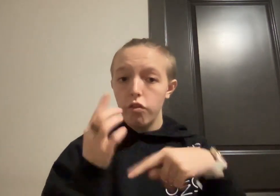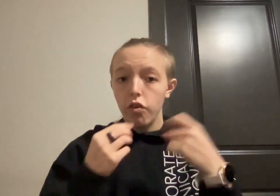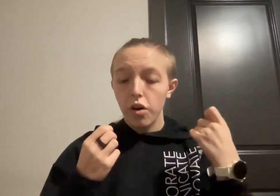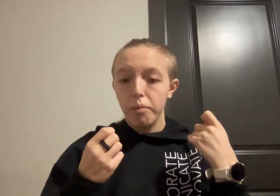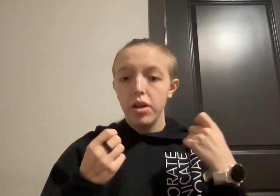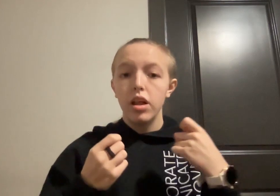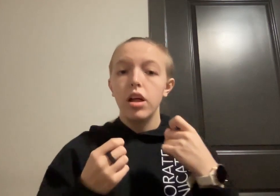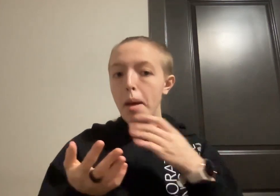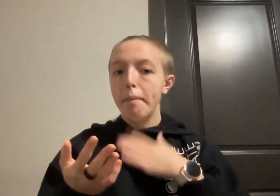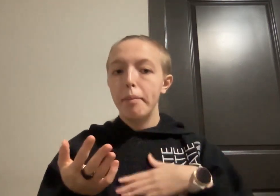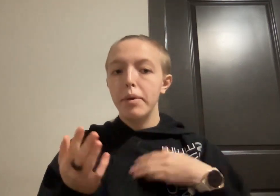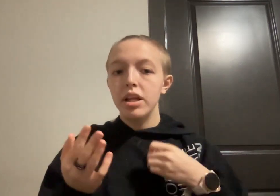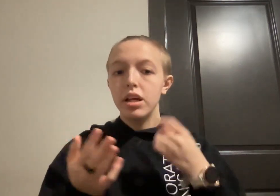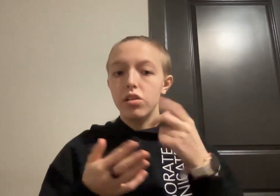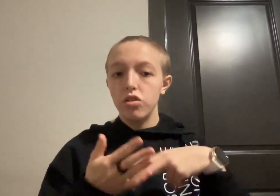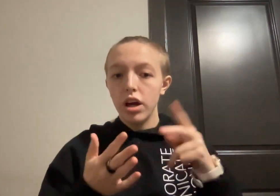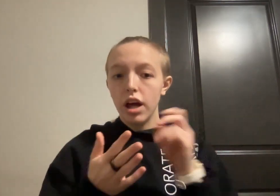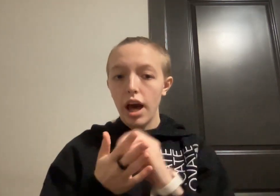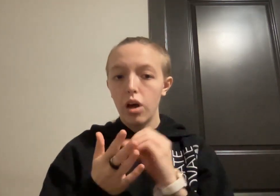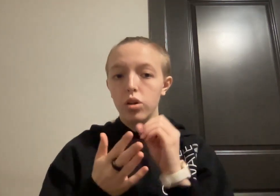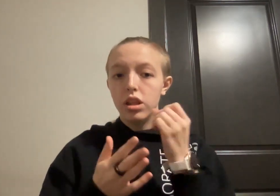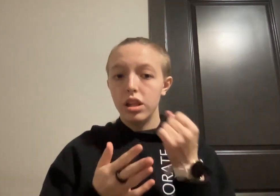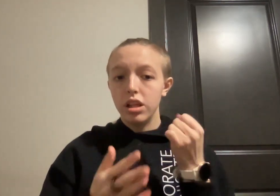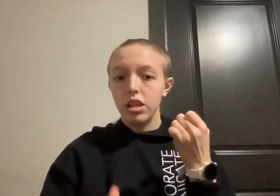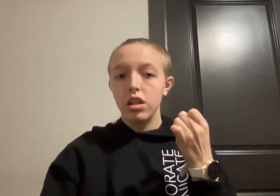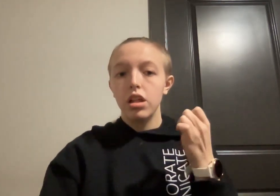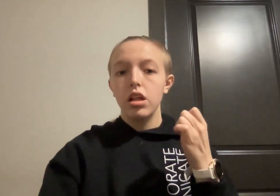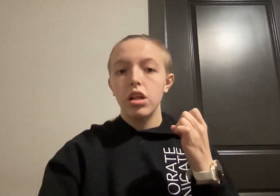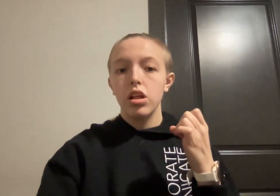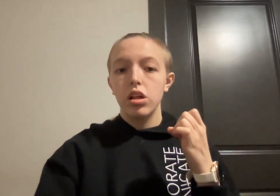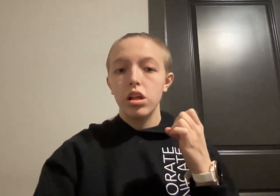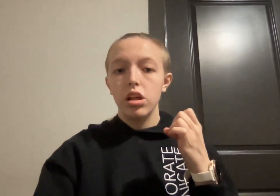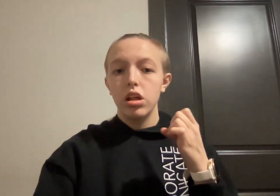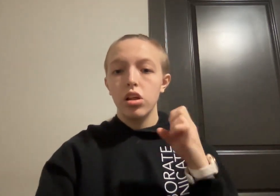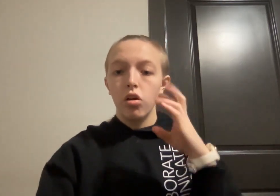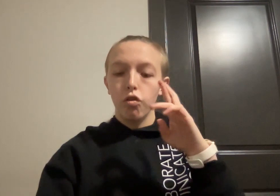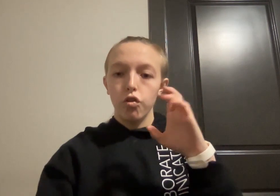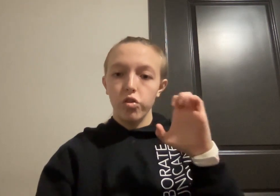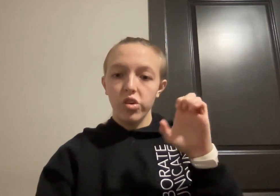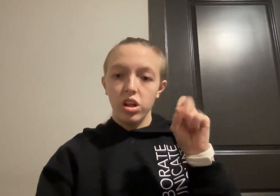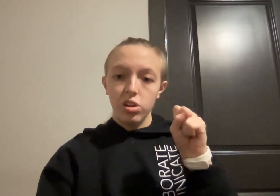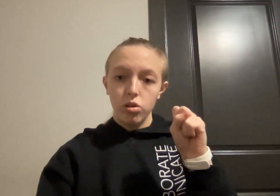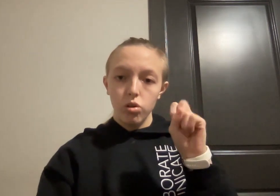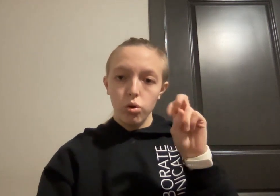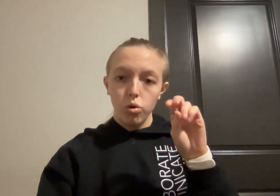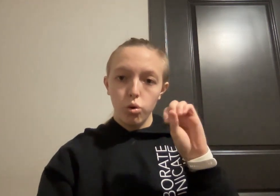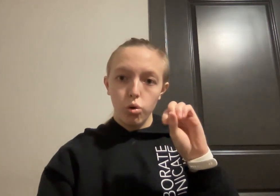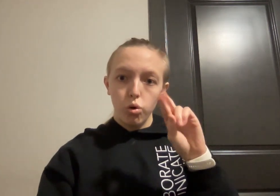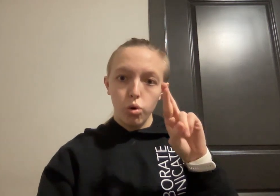Please check out the resources